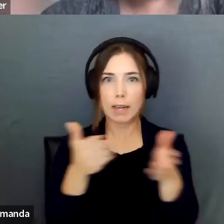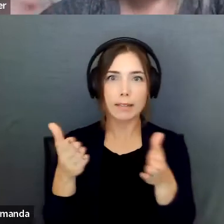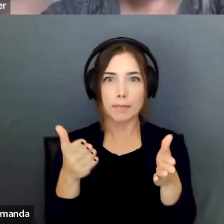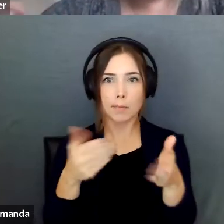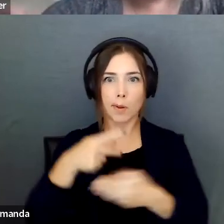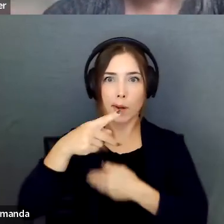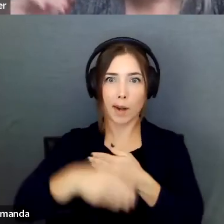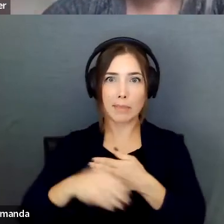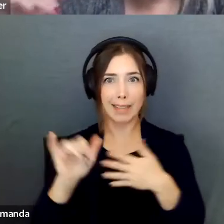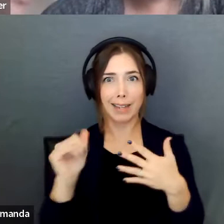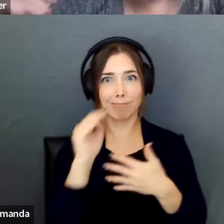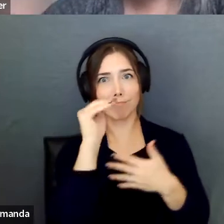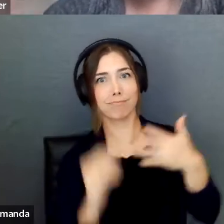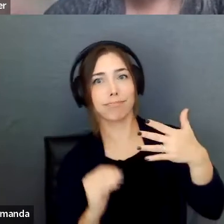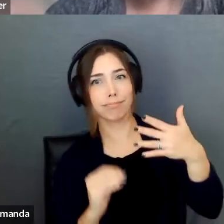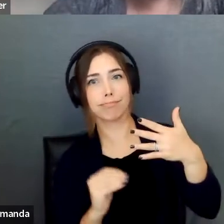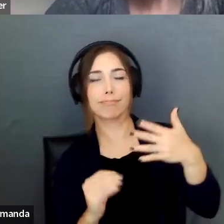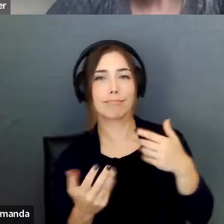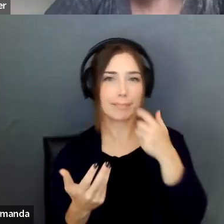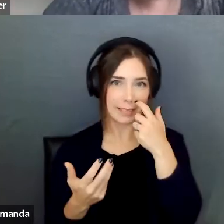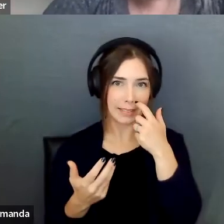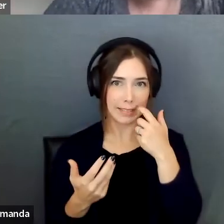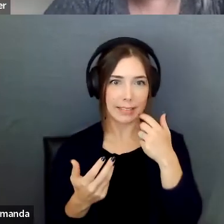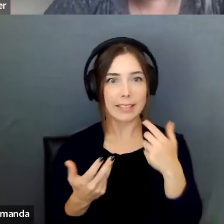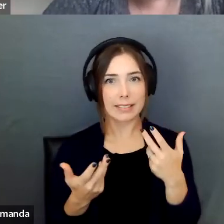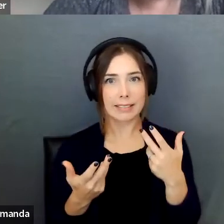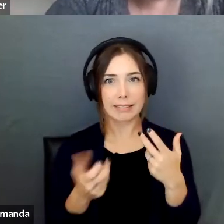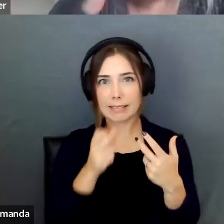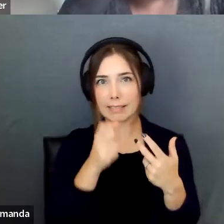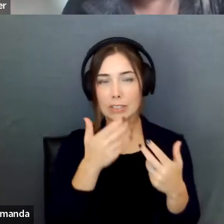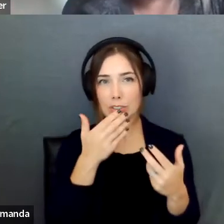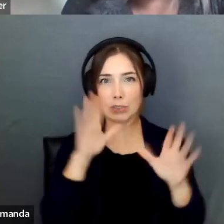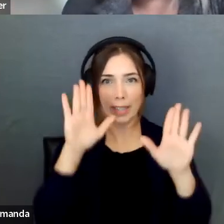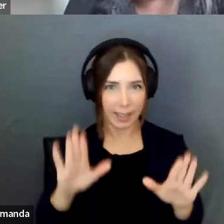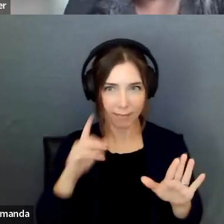the pack in terms of entire country. So there's a lot work that needs to be done.